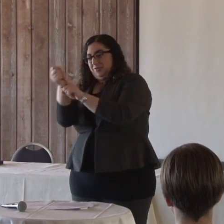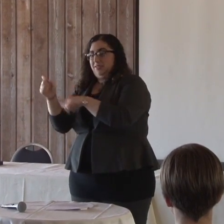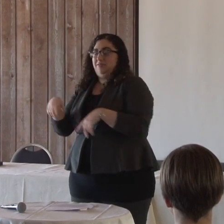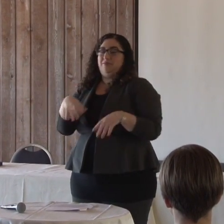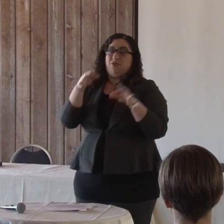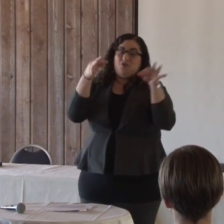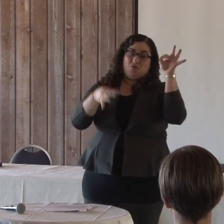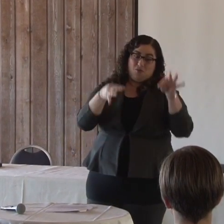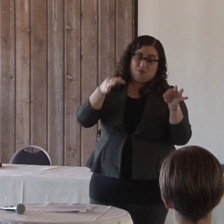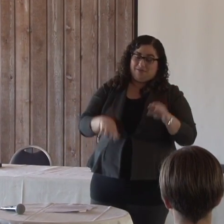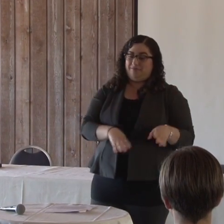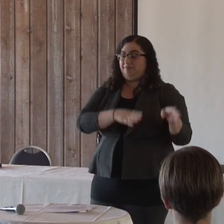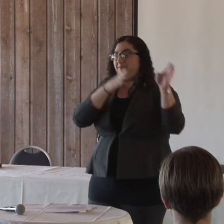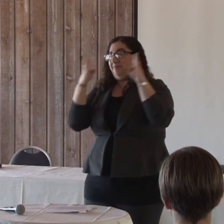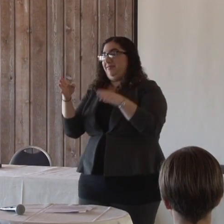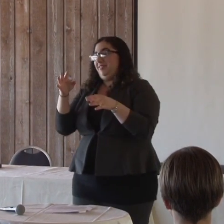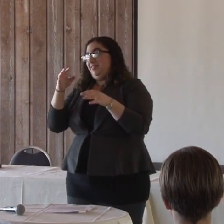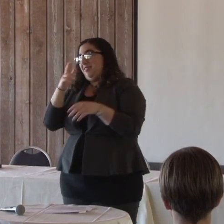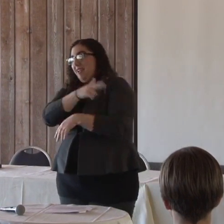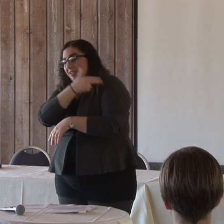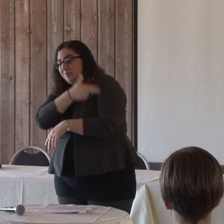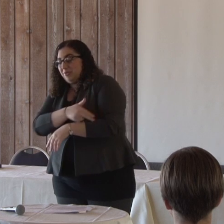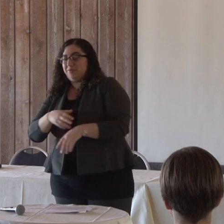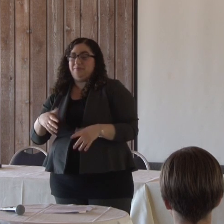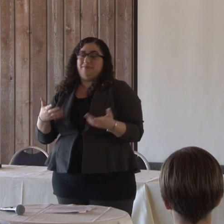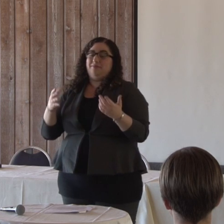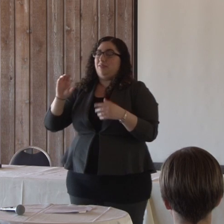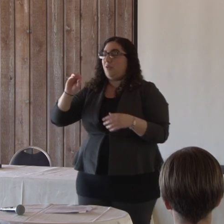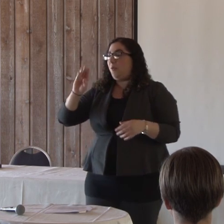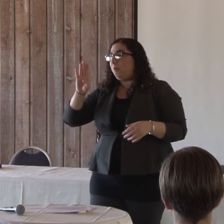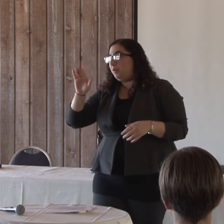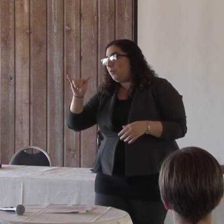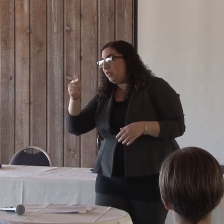And interpreters need to know the context of every situation whether it's